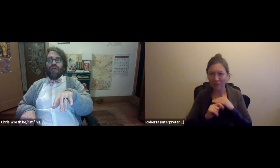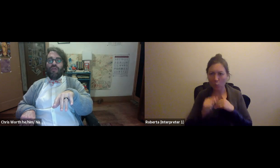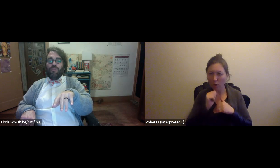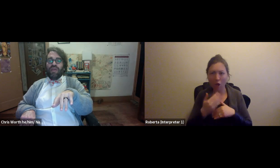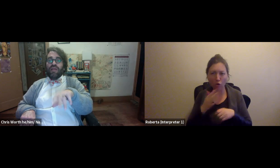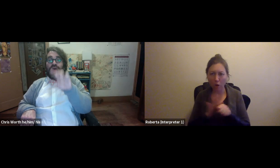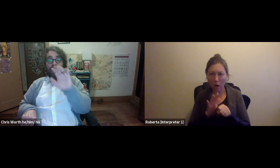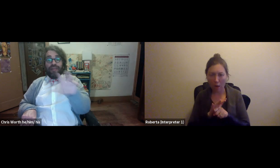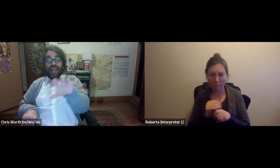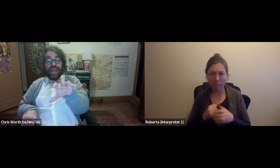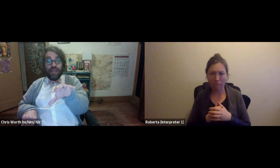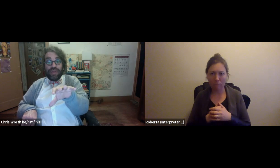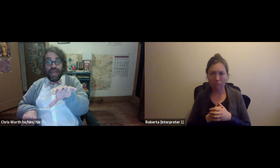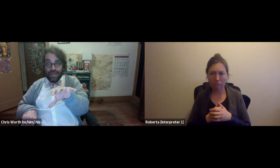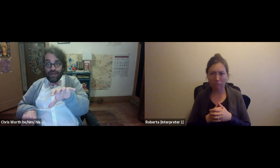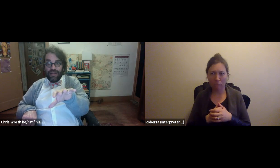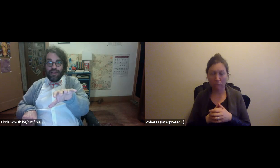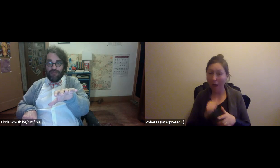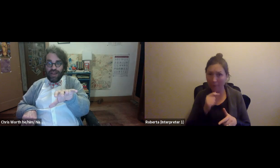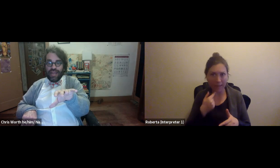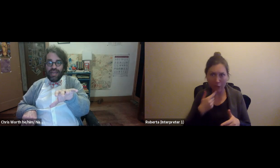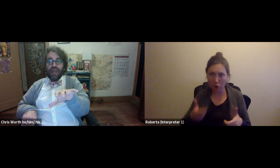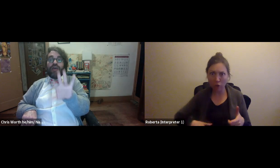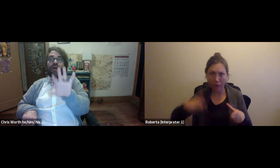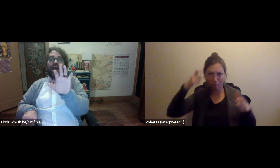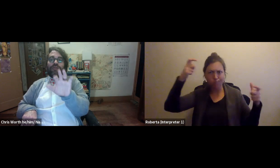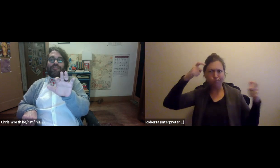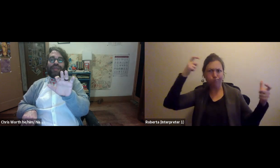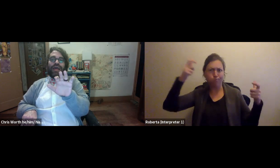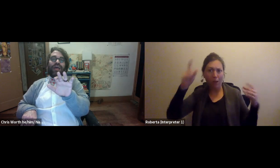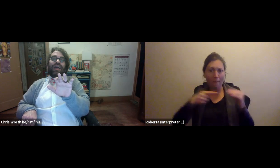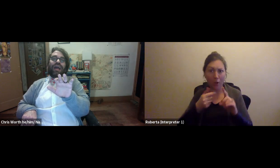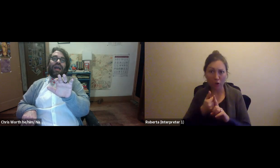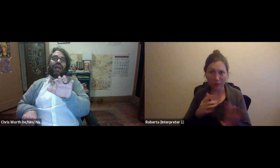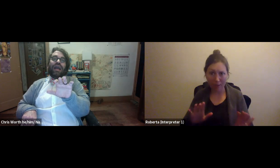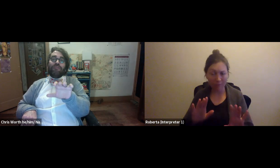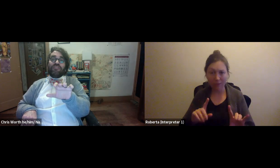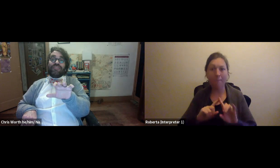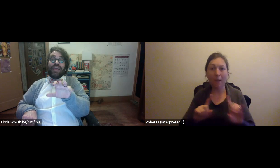little bit. I'm not saying get a big head, right Katie? I'm just saying